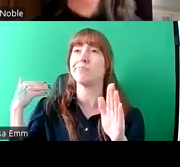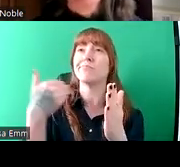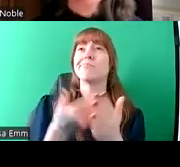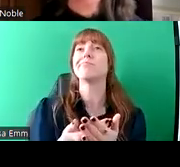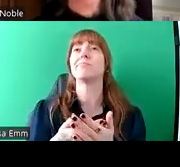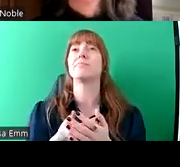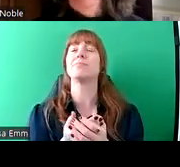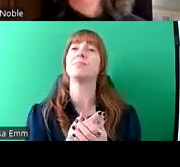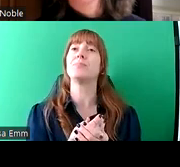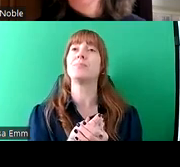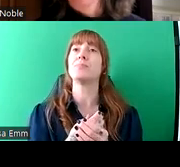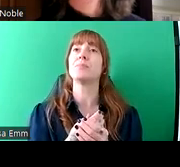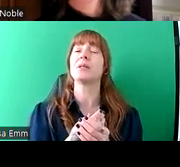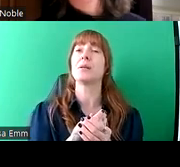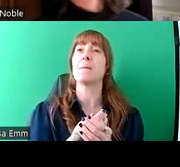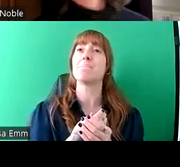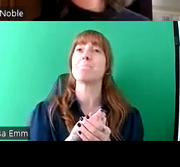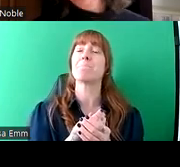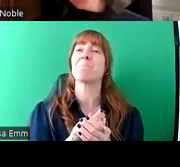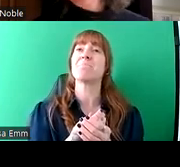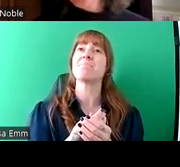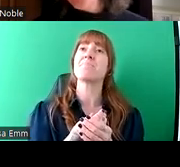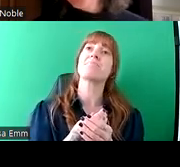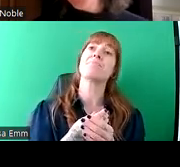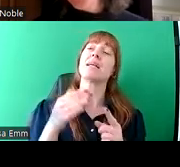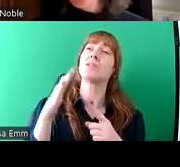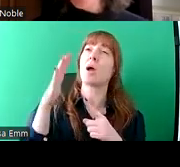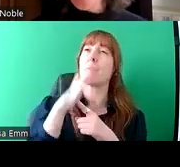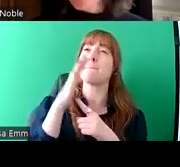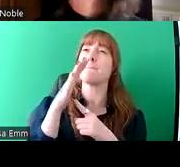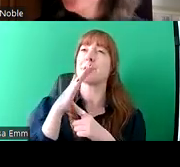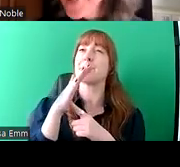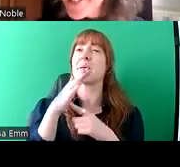A key thing about the libraries collections, as well as the fact that almost everything is